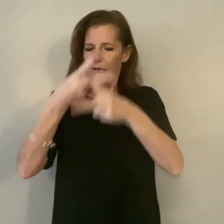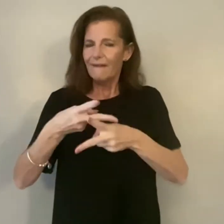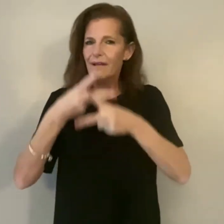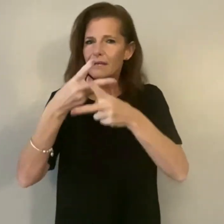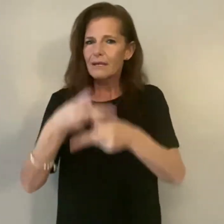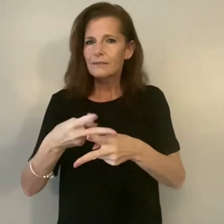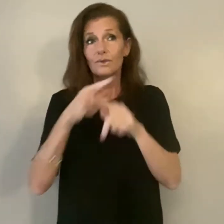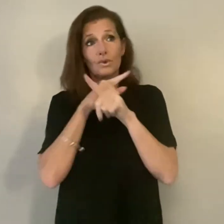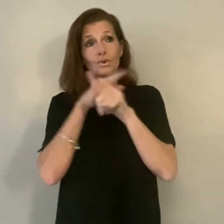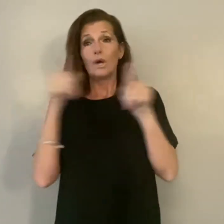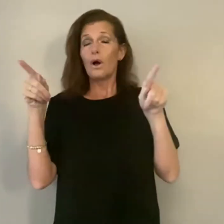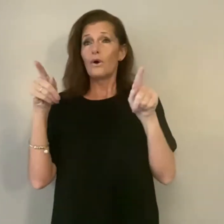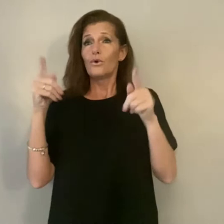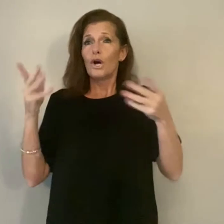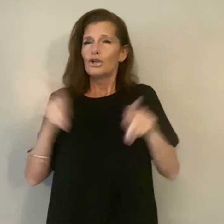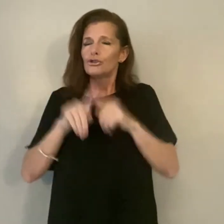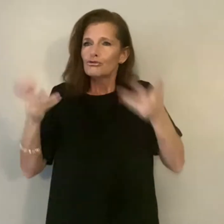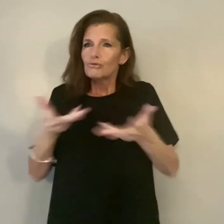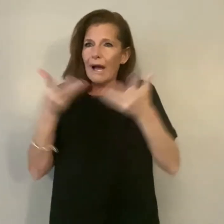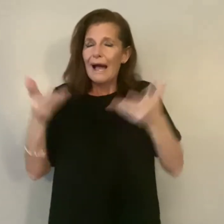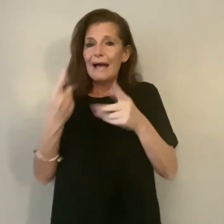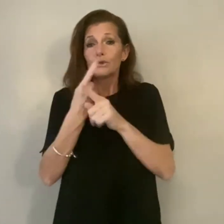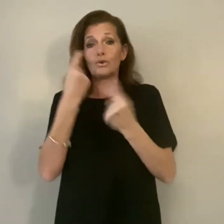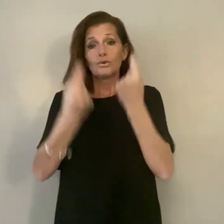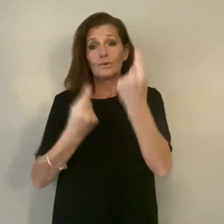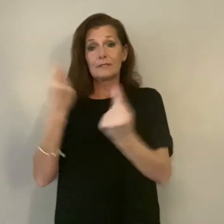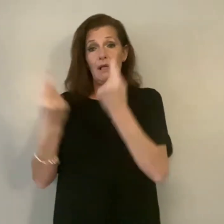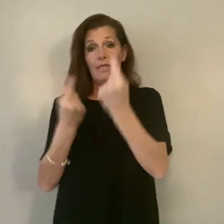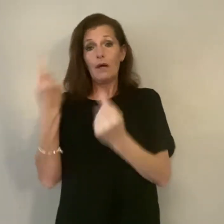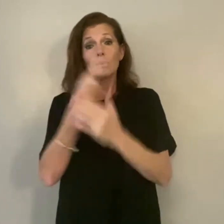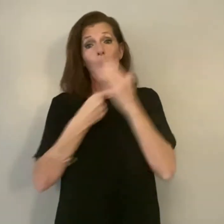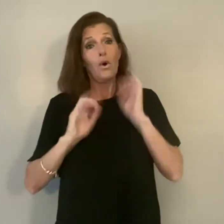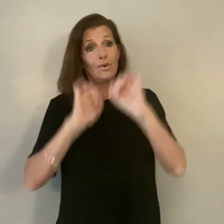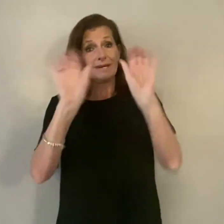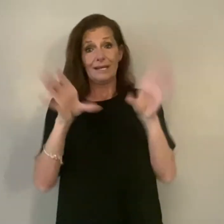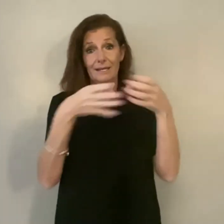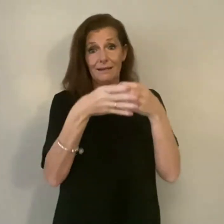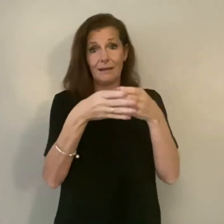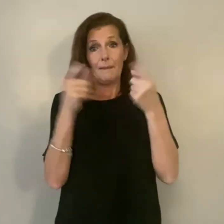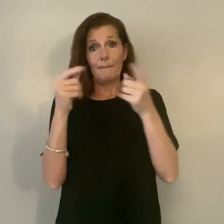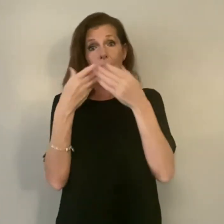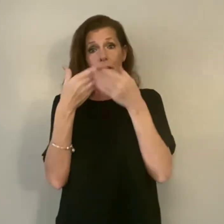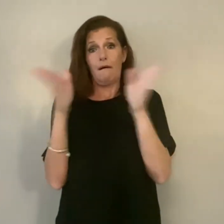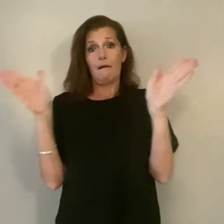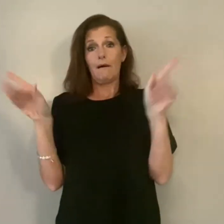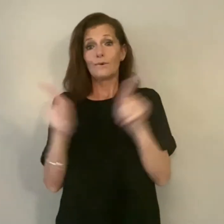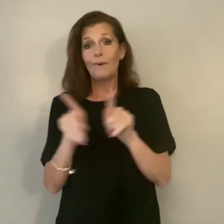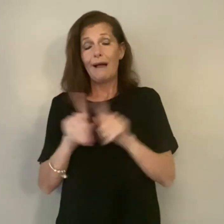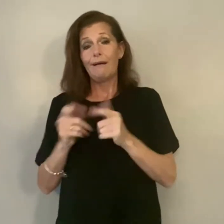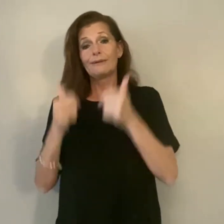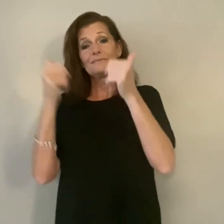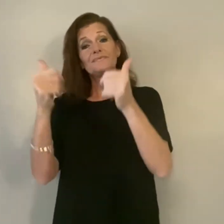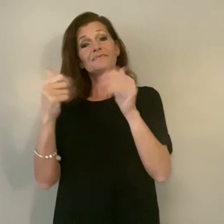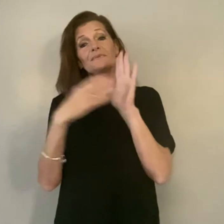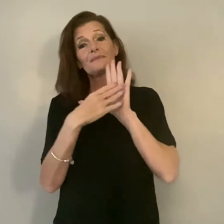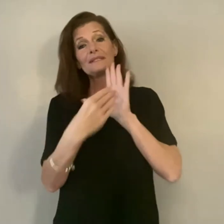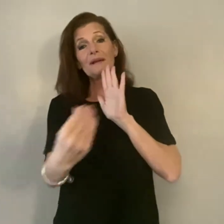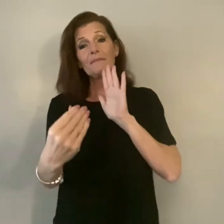So a lot of the activity there is stuff which is trying to get board members as to talk to each other, not just in their own organization, but more widely. Good example at the moment is